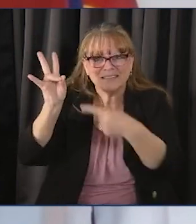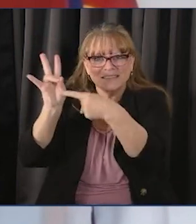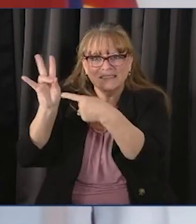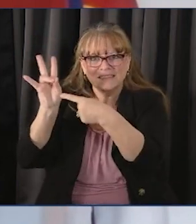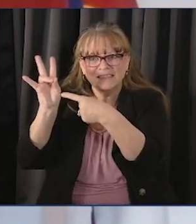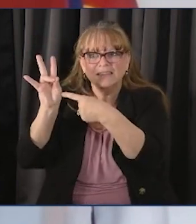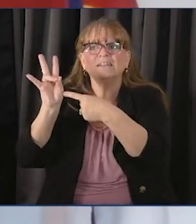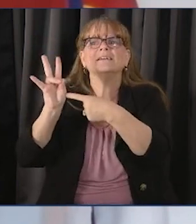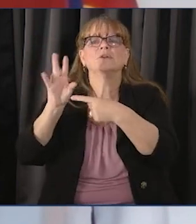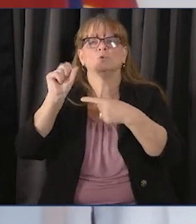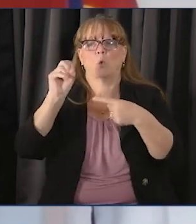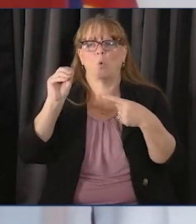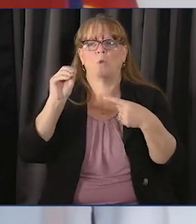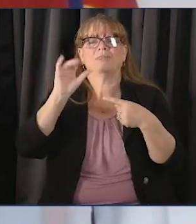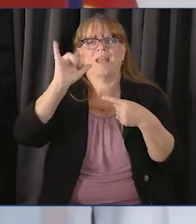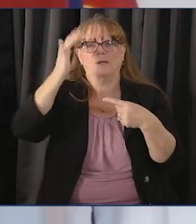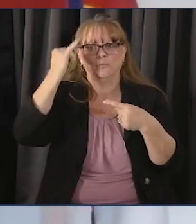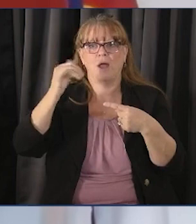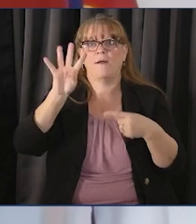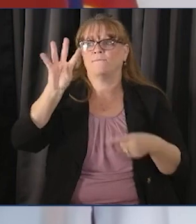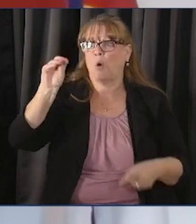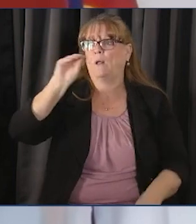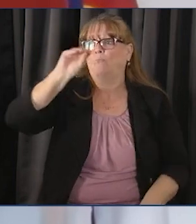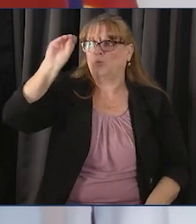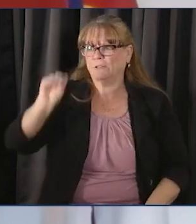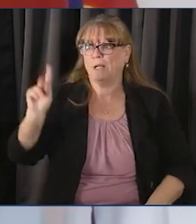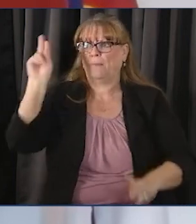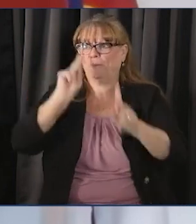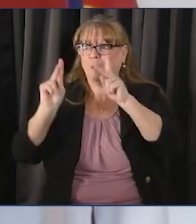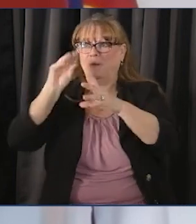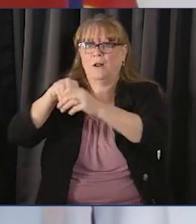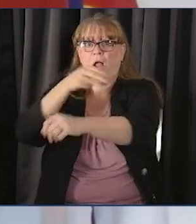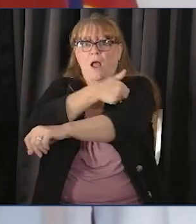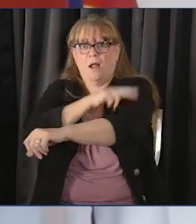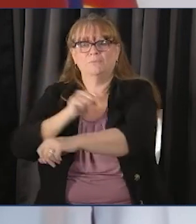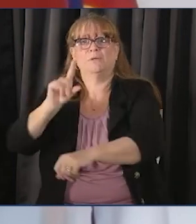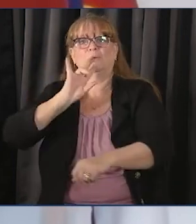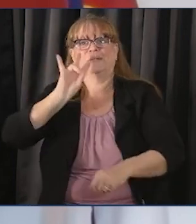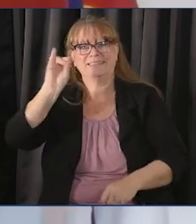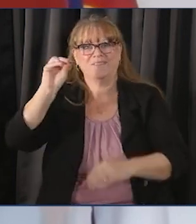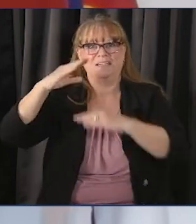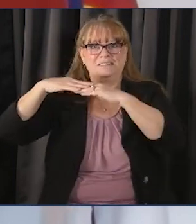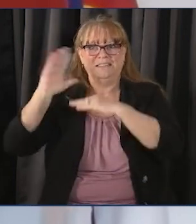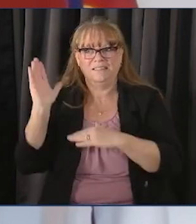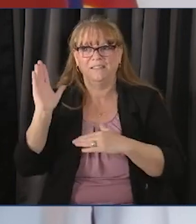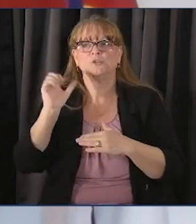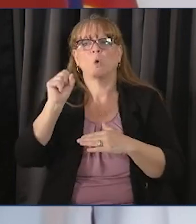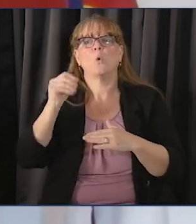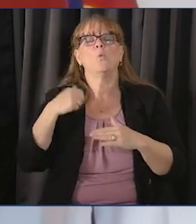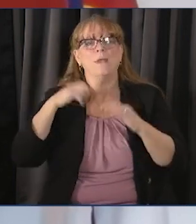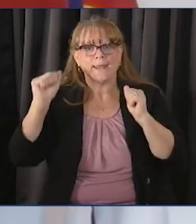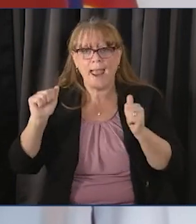people over 70 reduce hospitalizations by 40%. Reduce deaths by as much as three quarters.